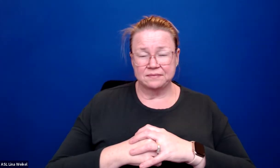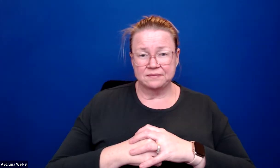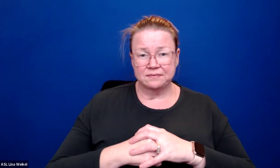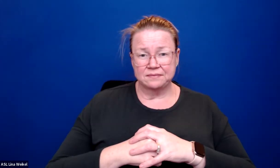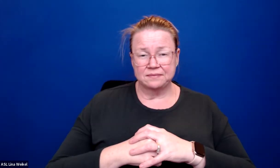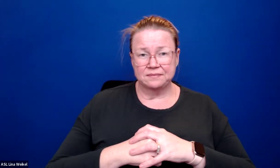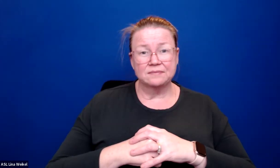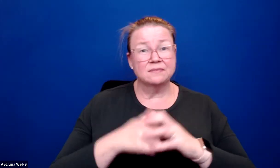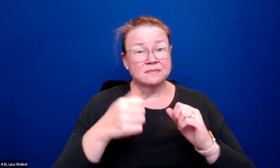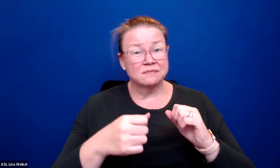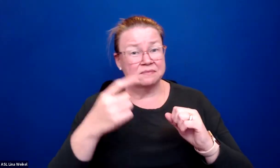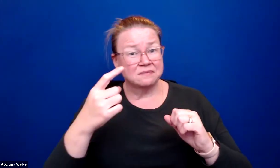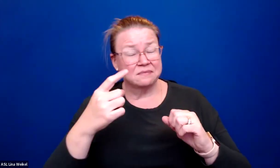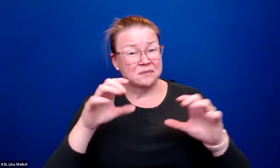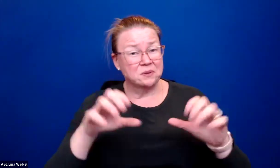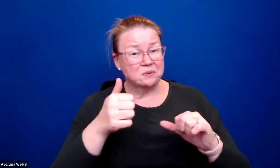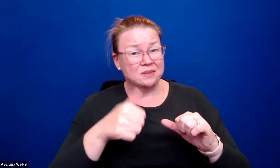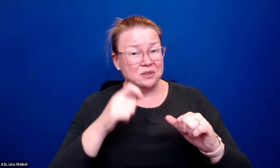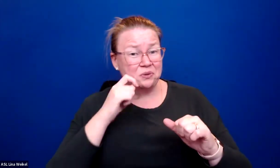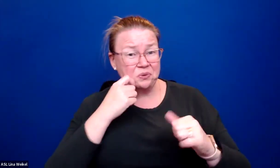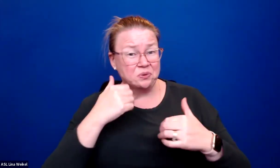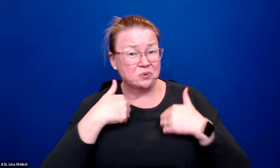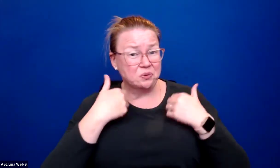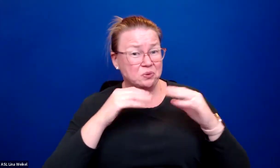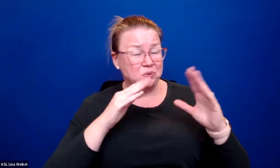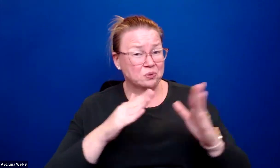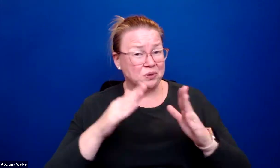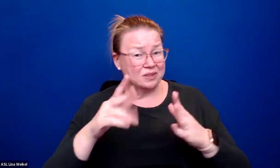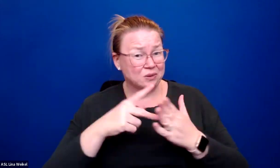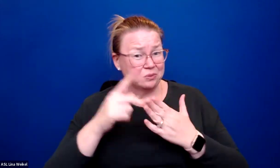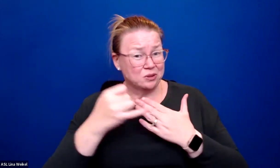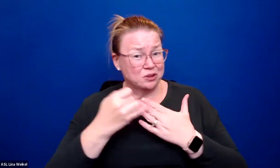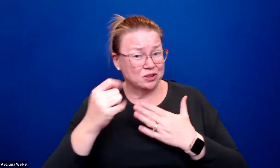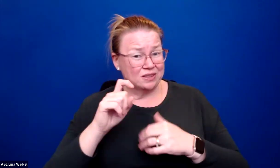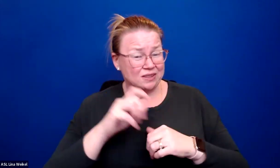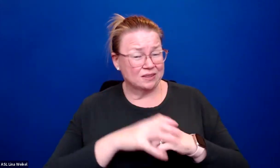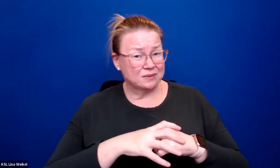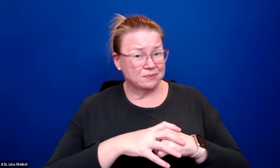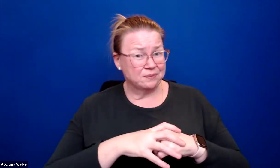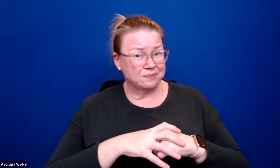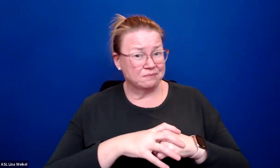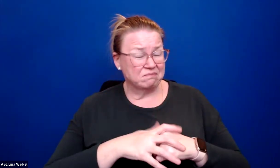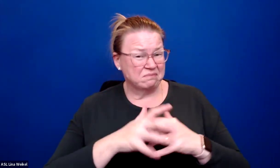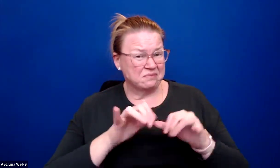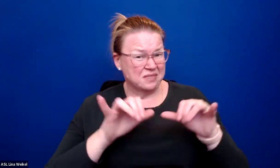Andy Padilla: Is anyone up to any cool youth organizing projects. Andy Padilla: systems, advocacy.